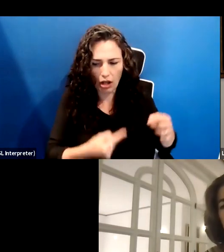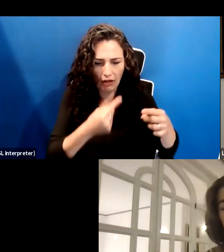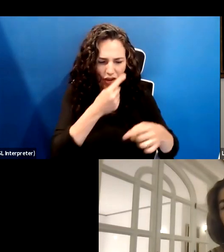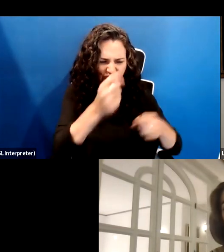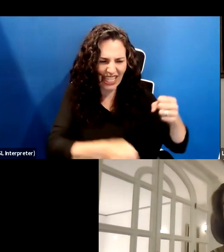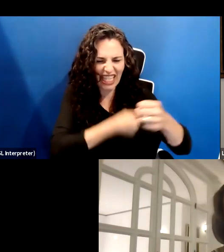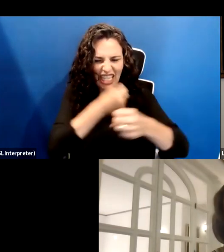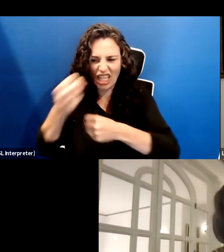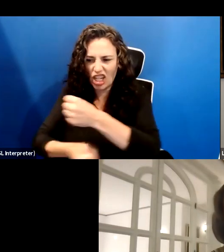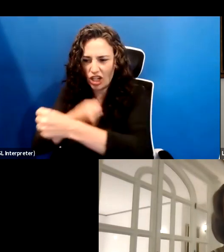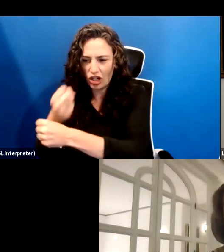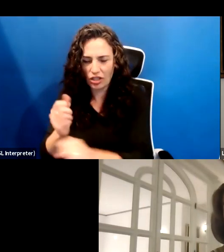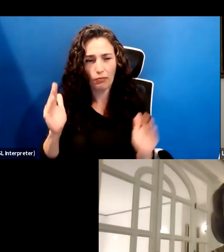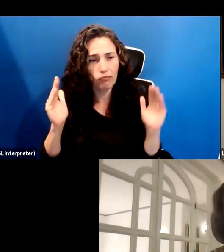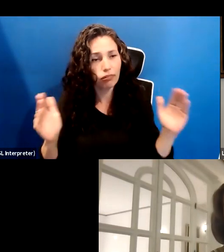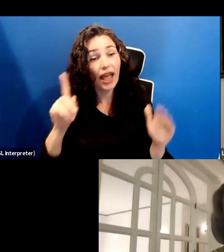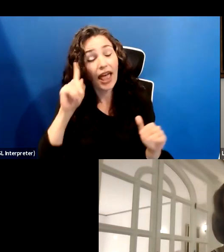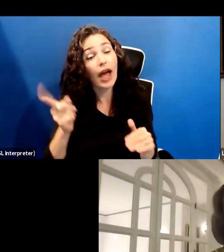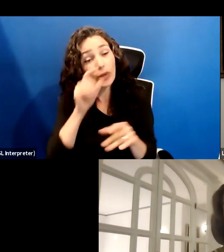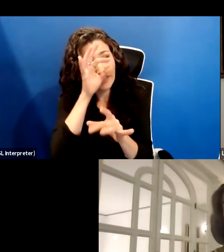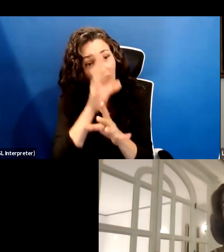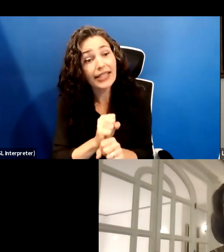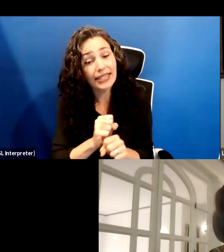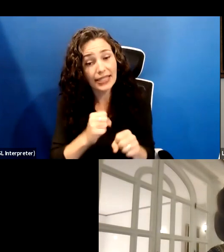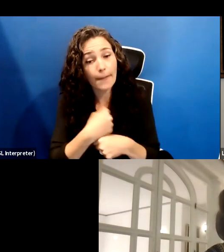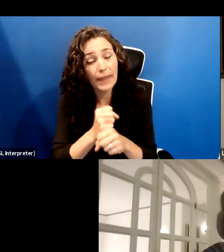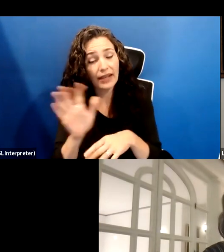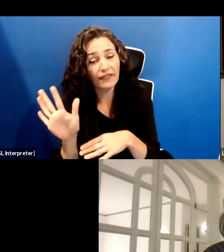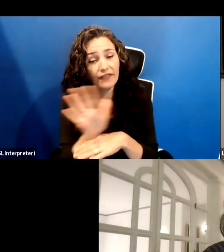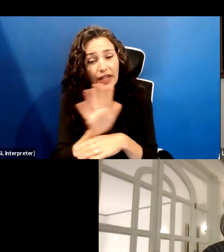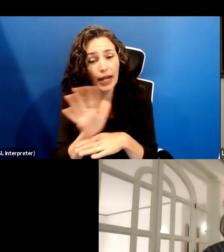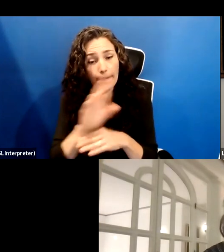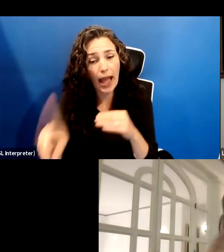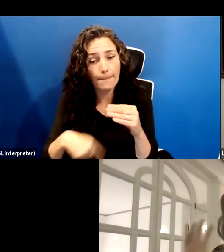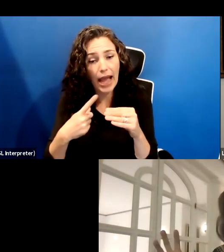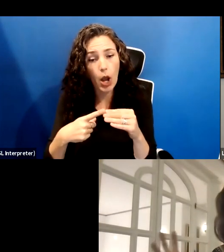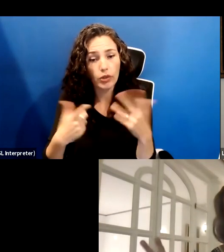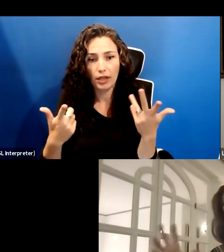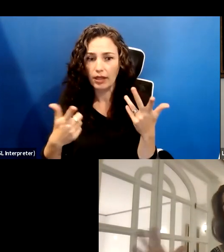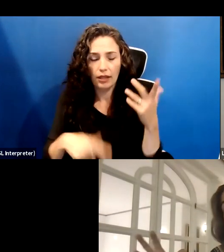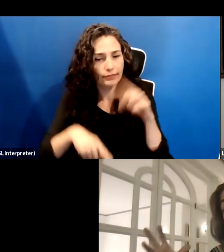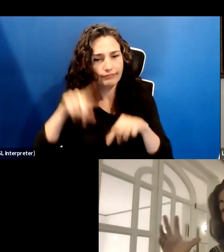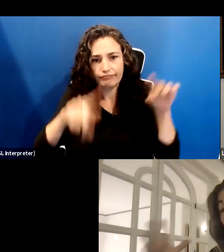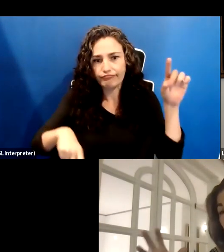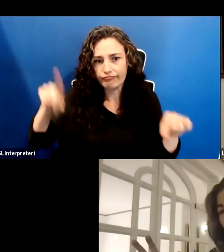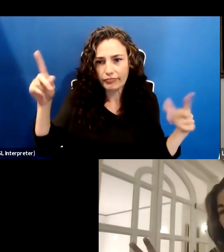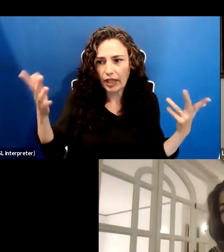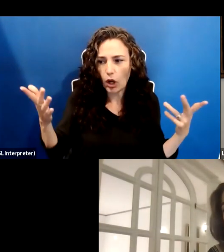And I found that fascinating to be making a film that was about, you know, a very real story that was happening on the outside,